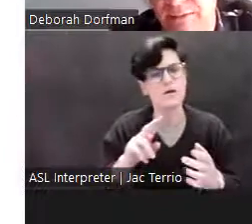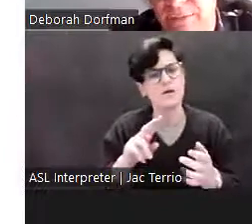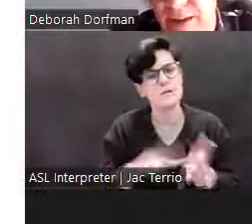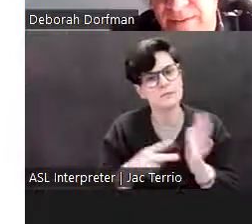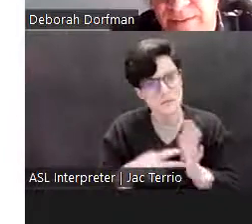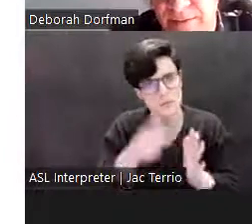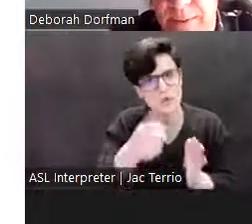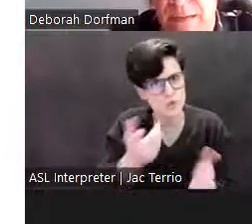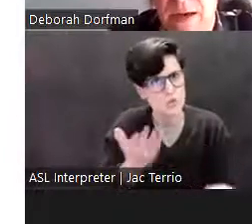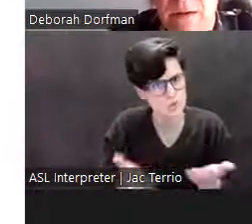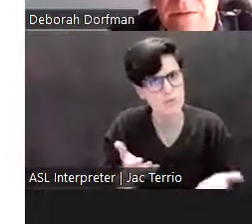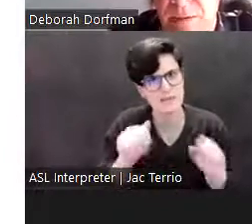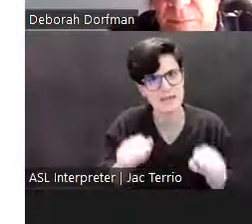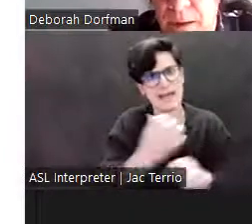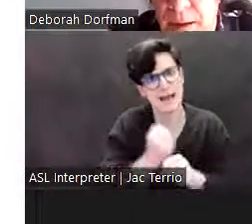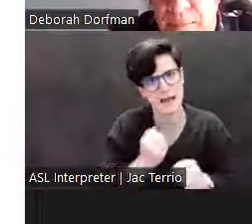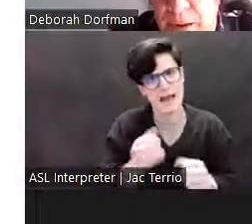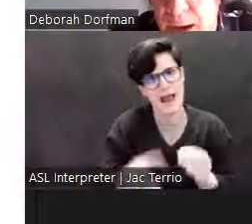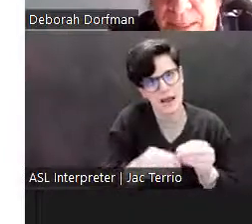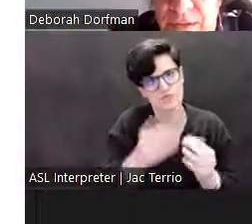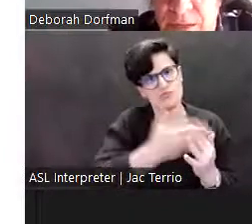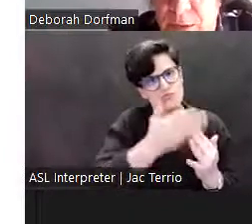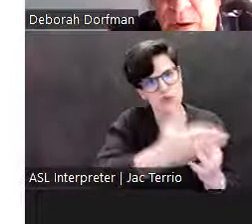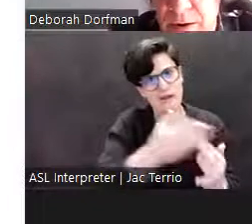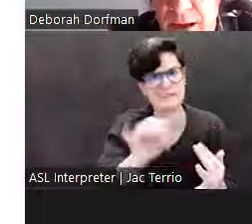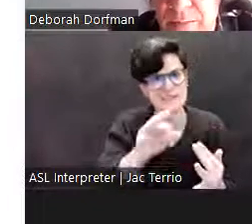if necessary. 15:19:32 Some accommodations, though are not